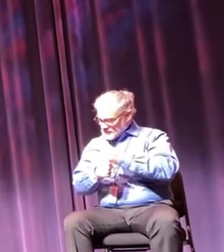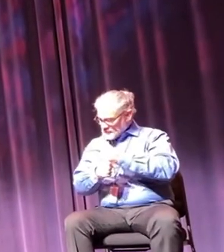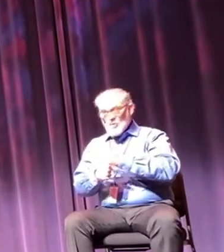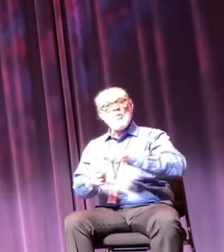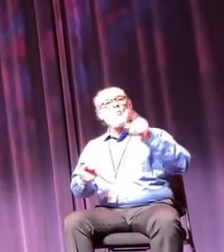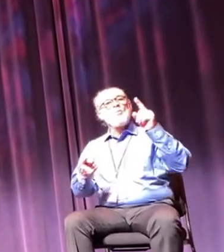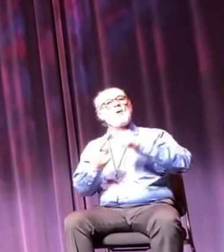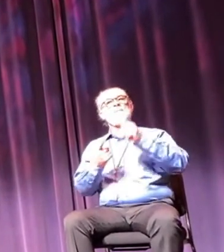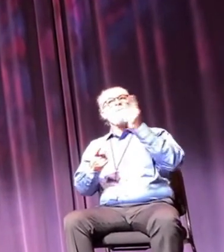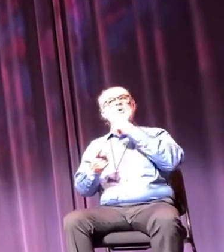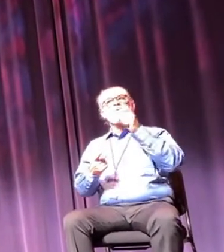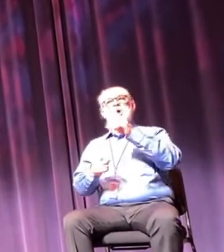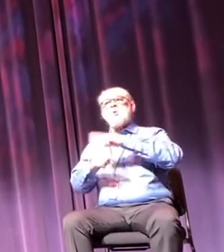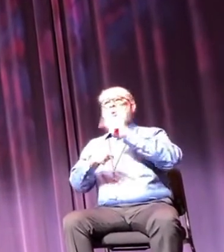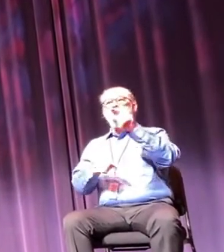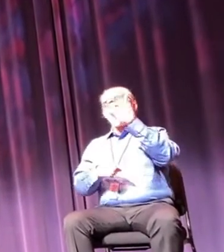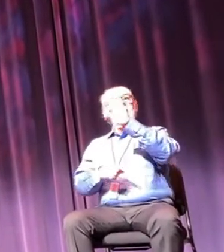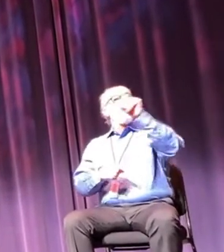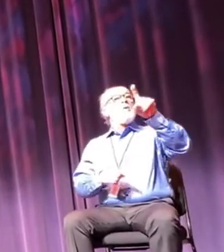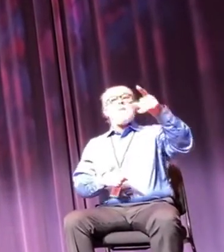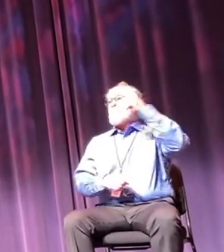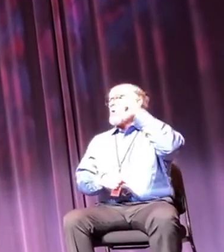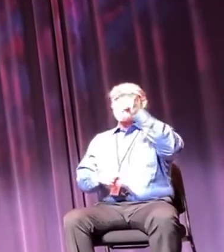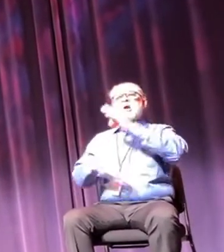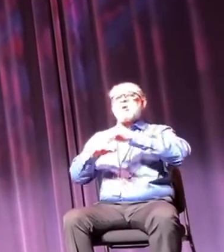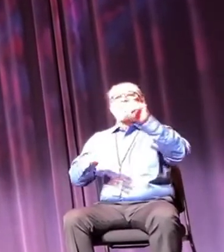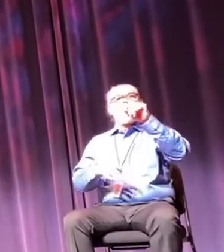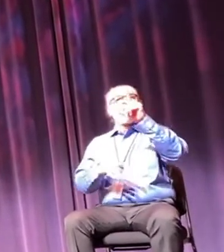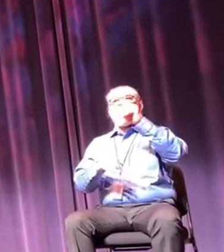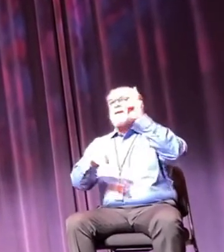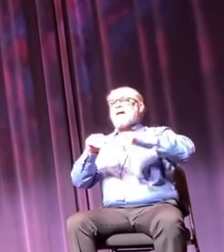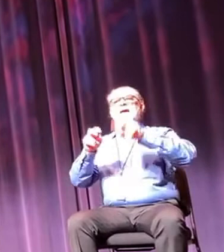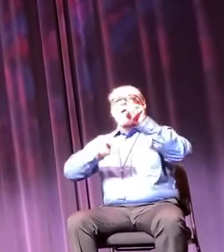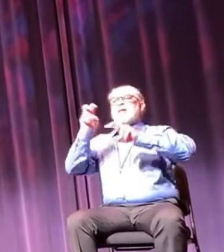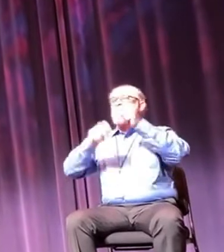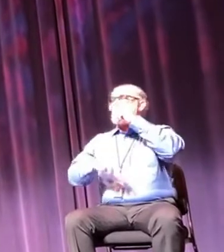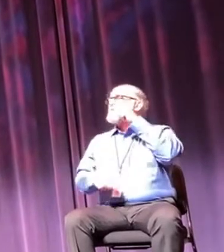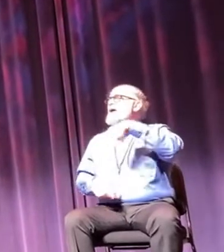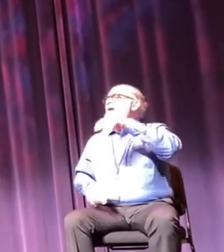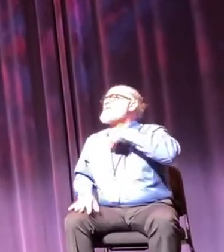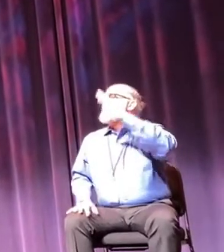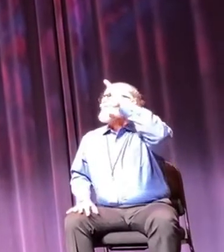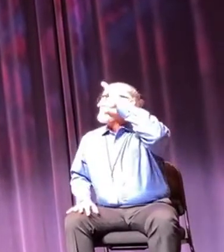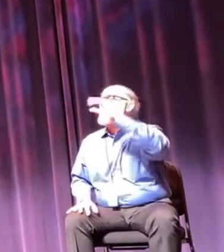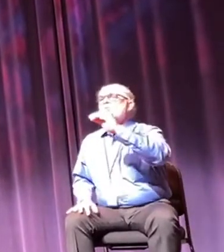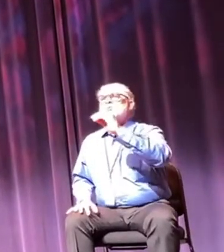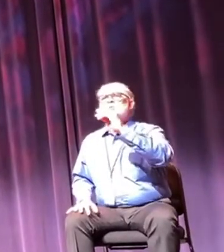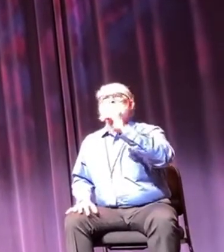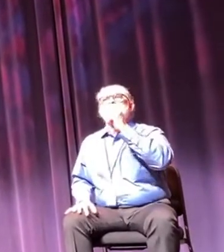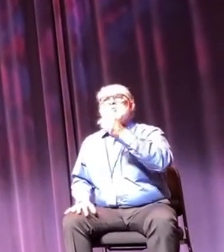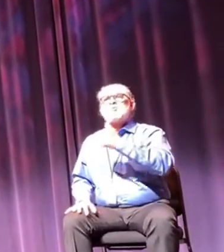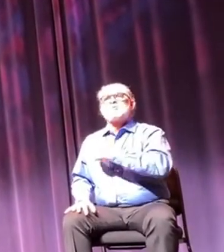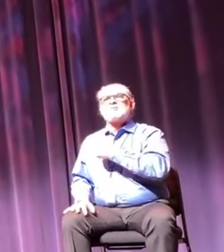One because Cayden called 911 because Ki-tay couldn't cry no more because there are boys whose chests that house hearts